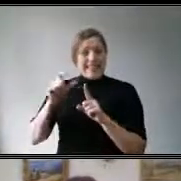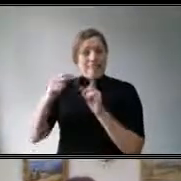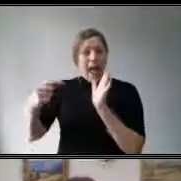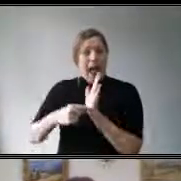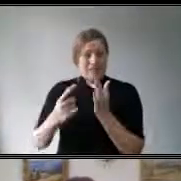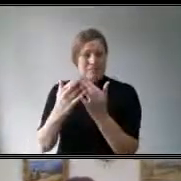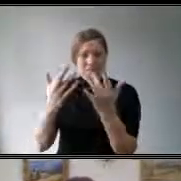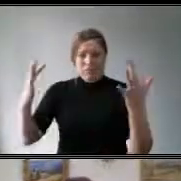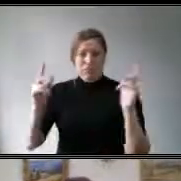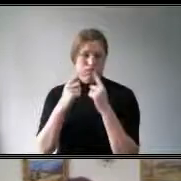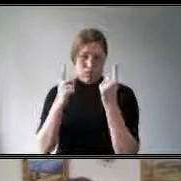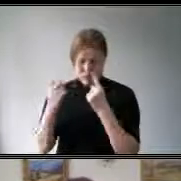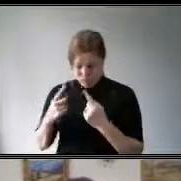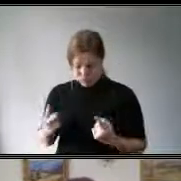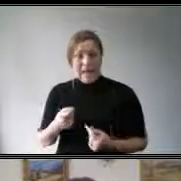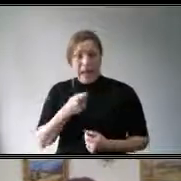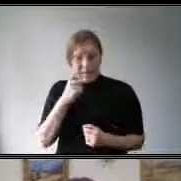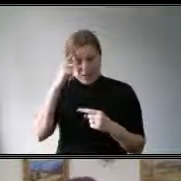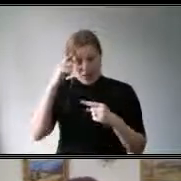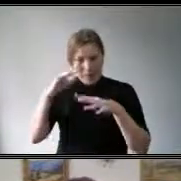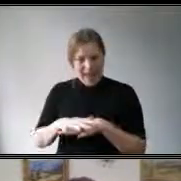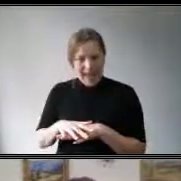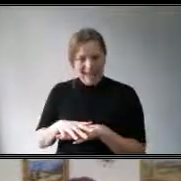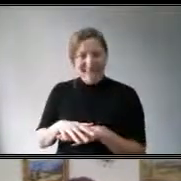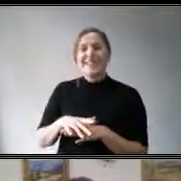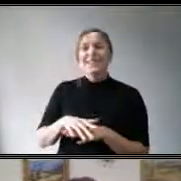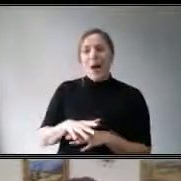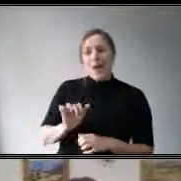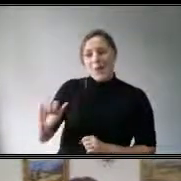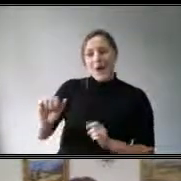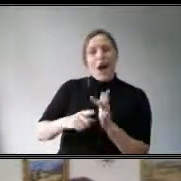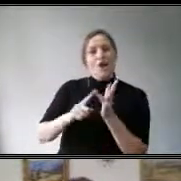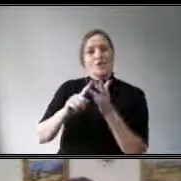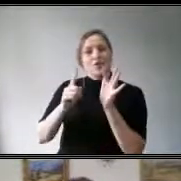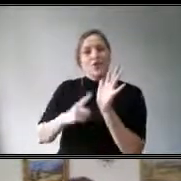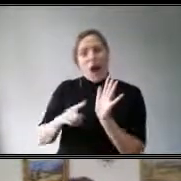things um so joel also had to intersect with some of our delivery and editing and post-production